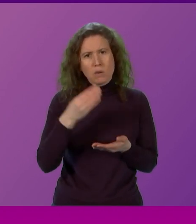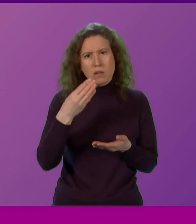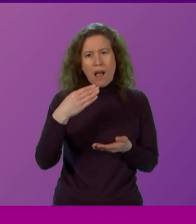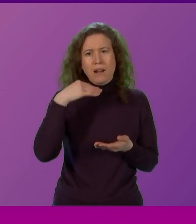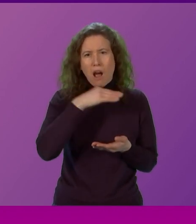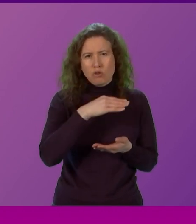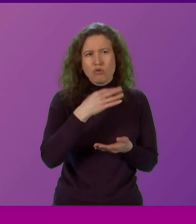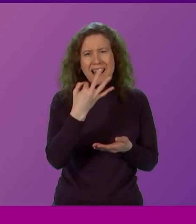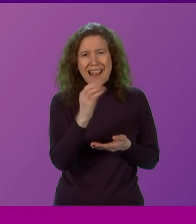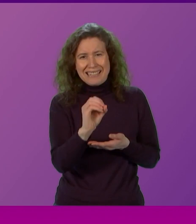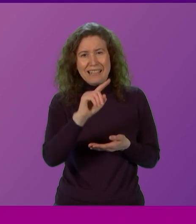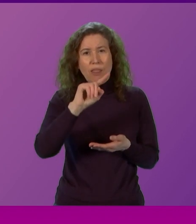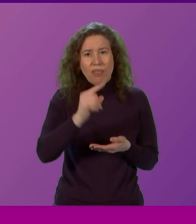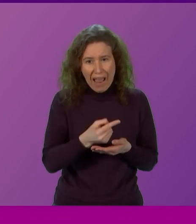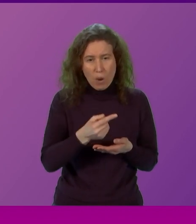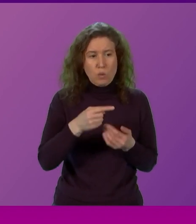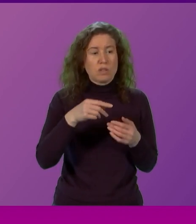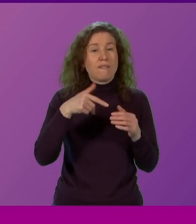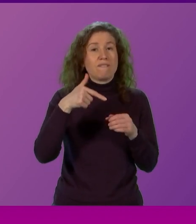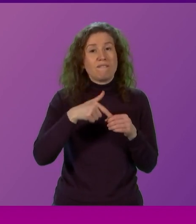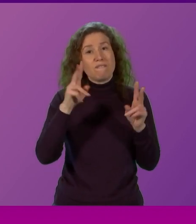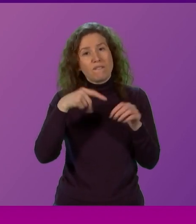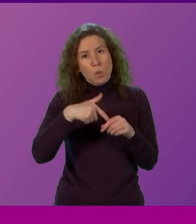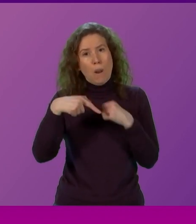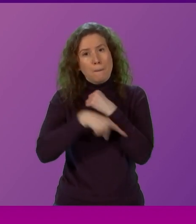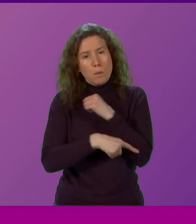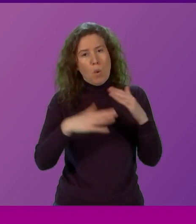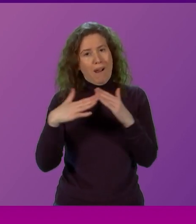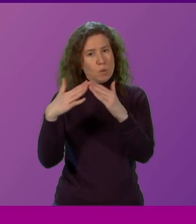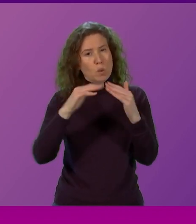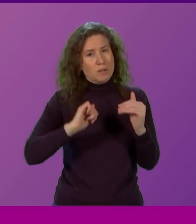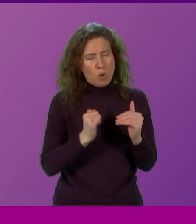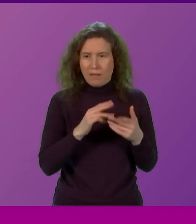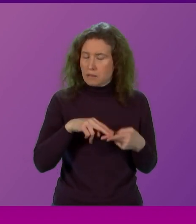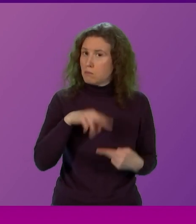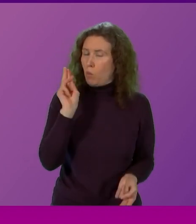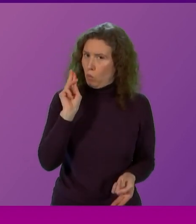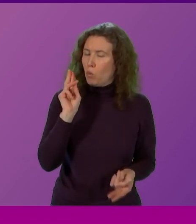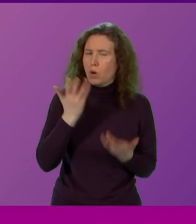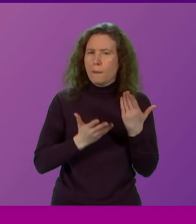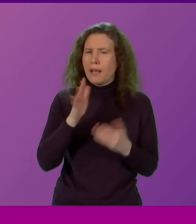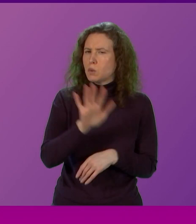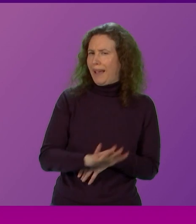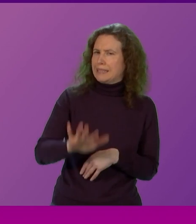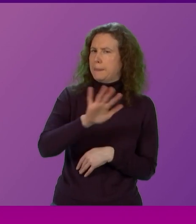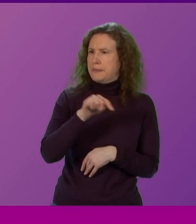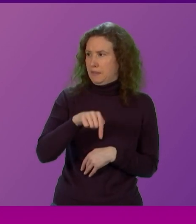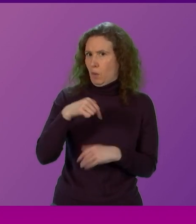in Scotland, which is a significant increase compared with estimates for this winter with